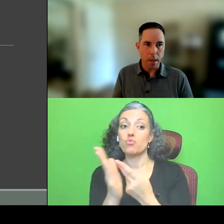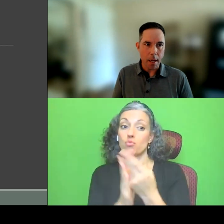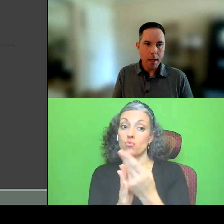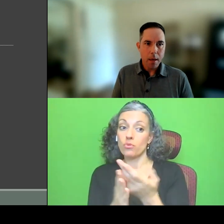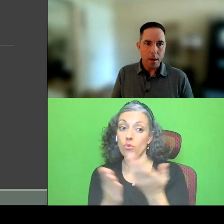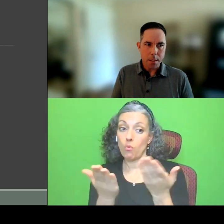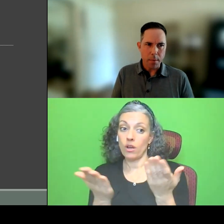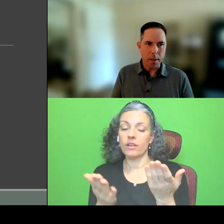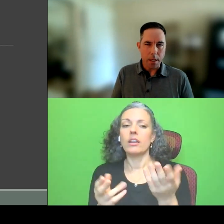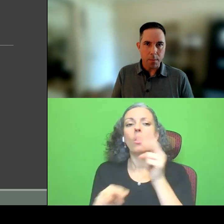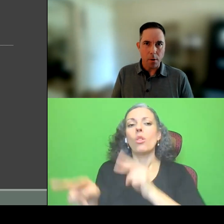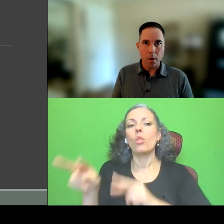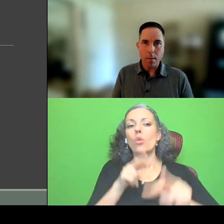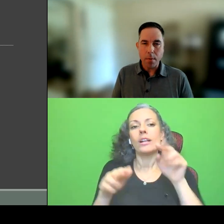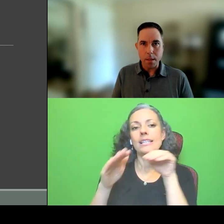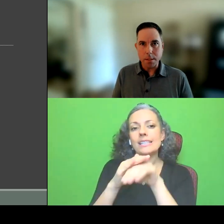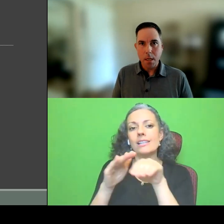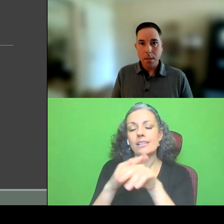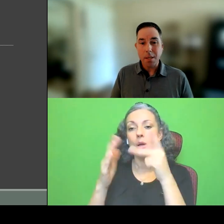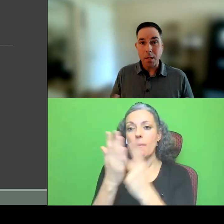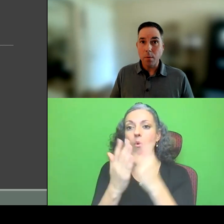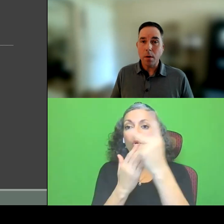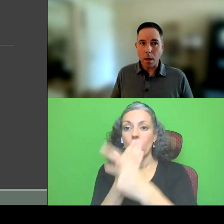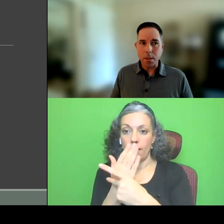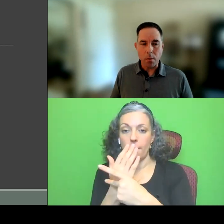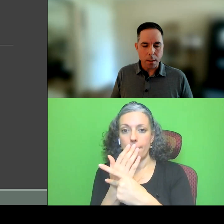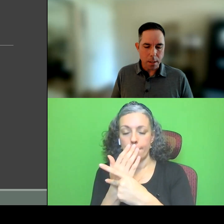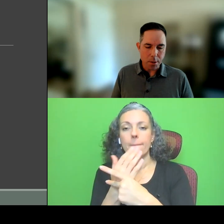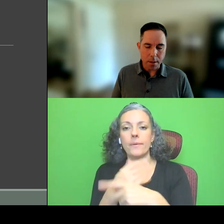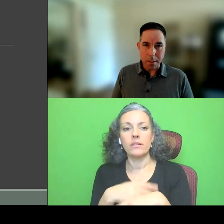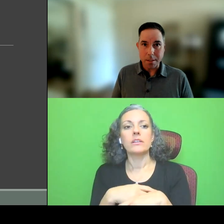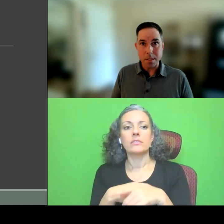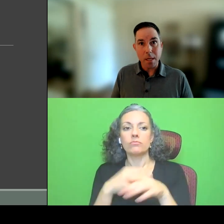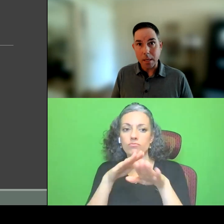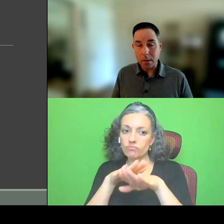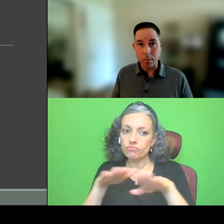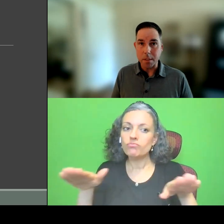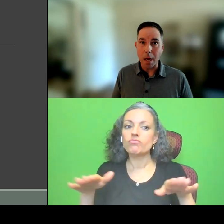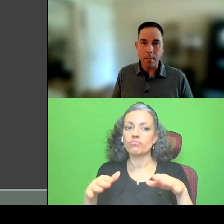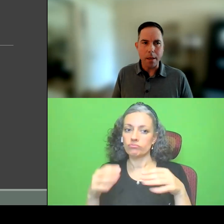look at accessibility as a program that is scalable across the organization, that is sustained over time,